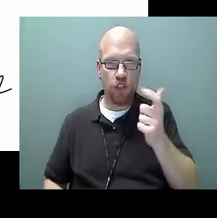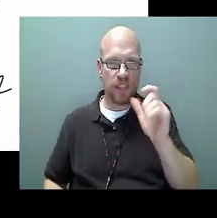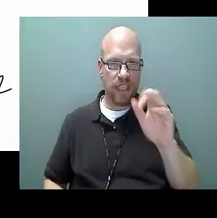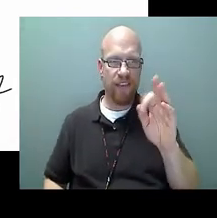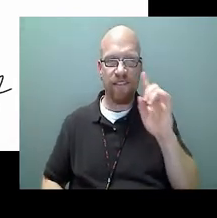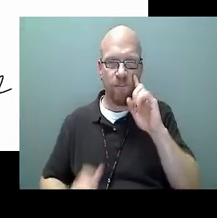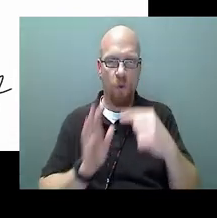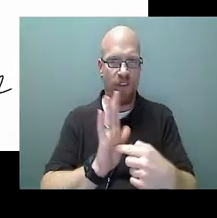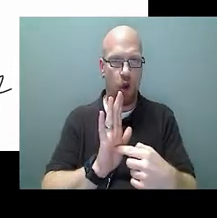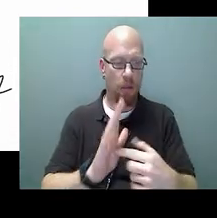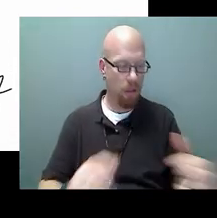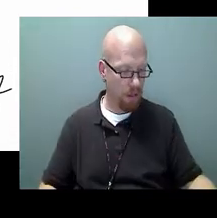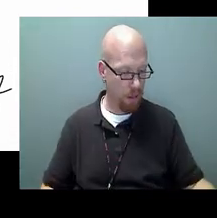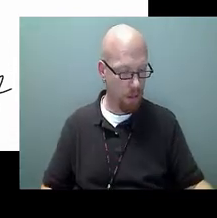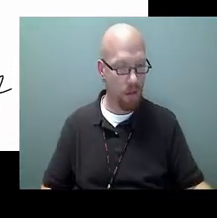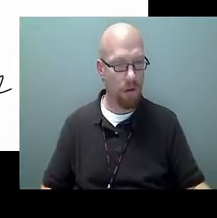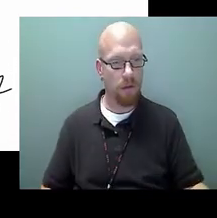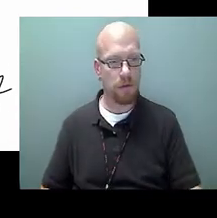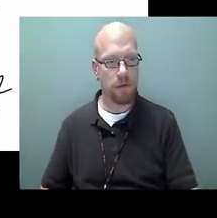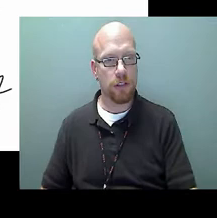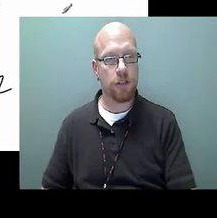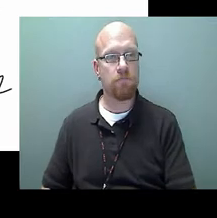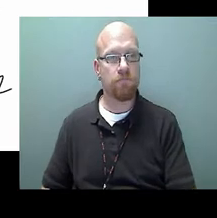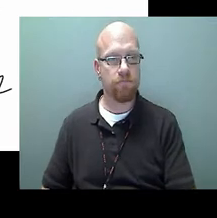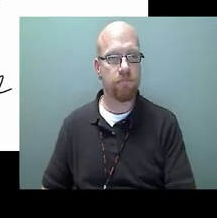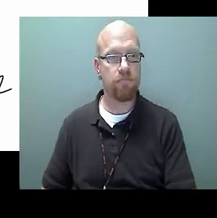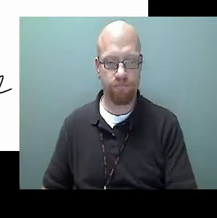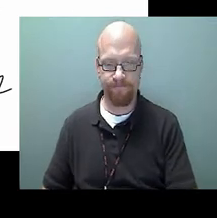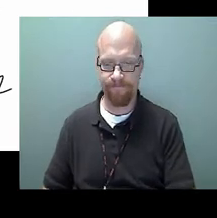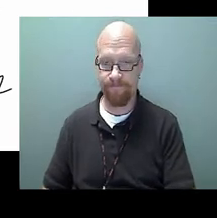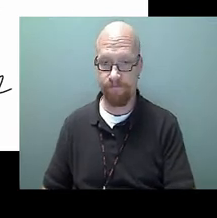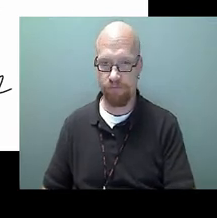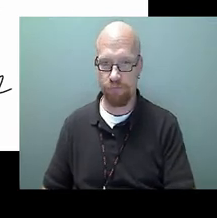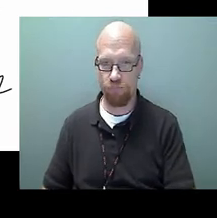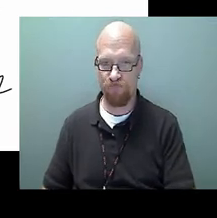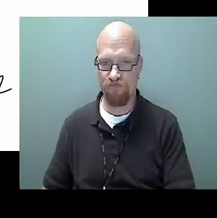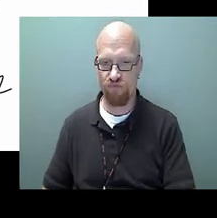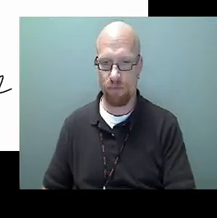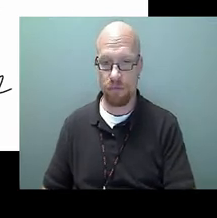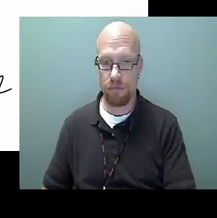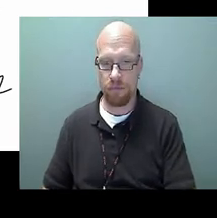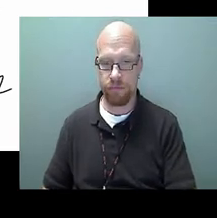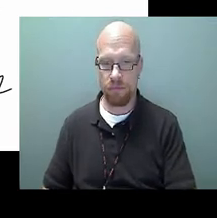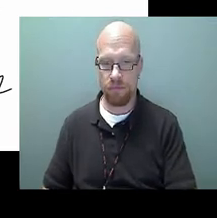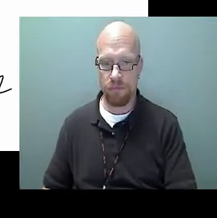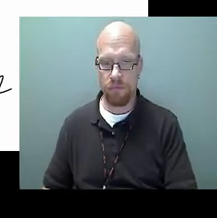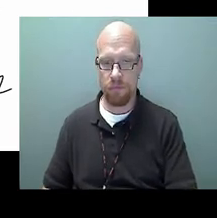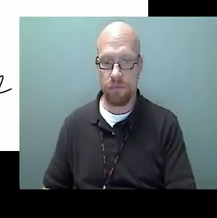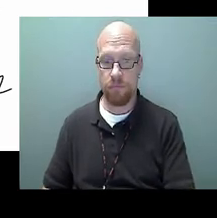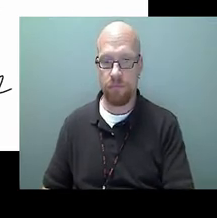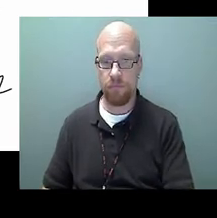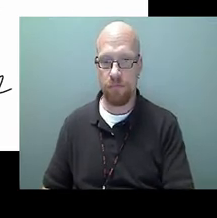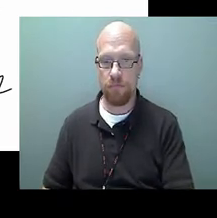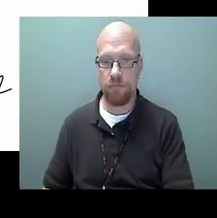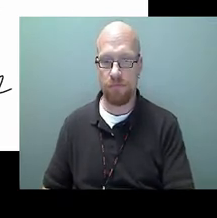we have y cubed, y squared, y to the first power. Now, we have y to the first power as the best choice for the y variable.